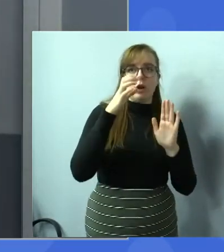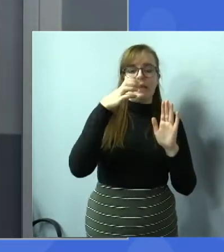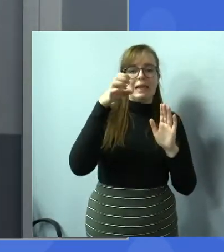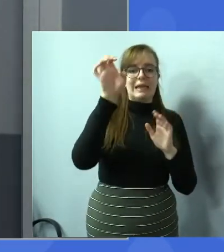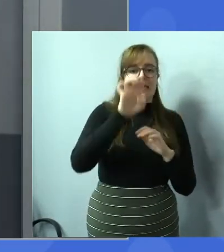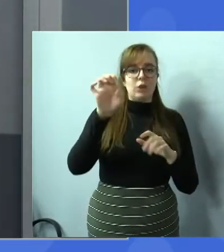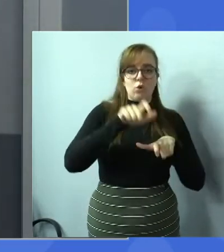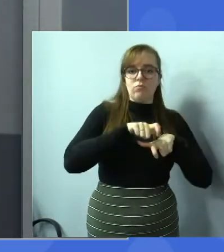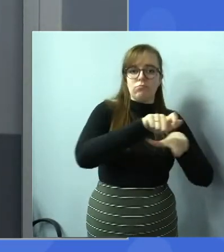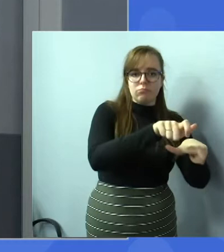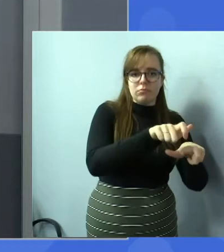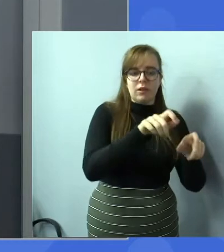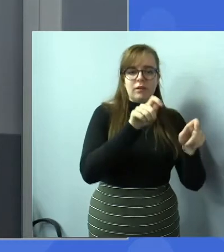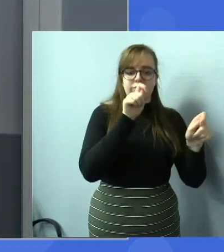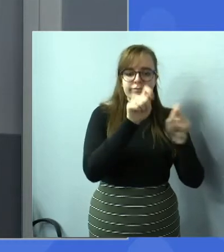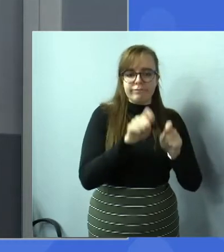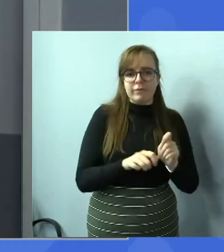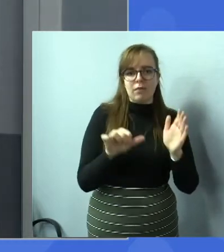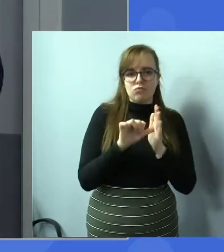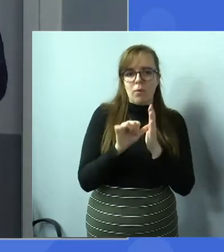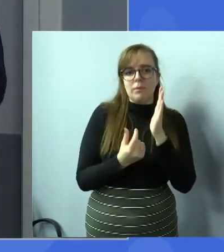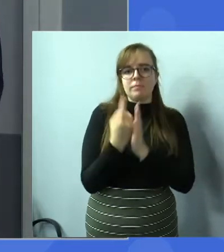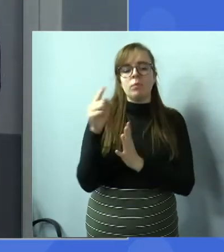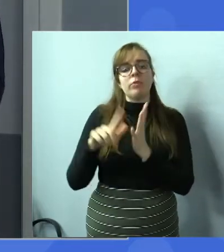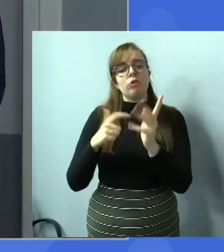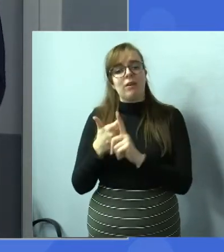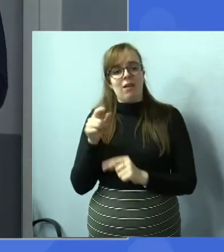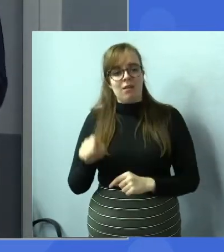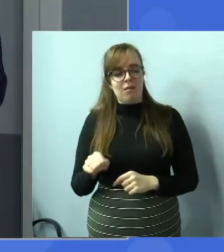regimes within the UK and the problems that would cause cause but it was also a